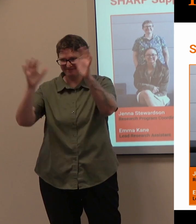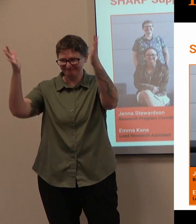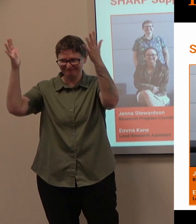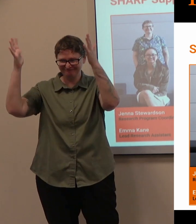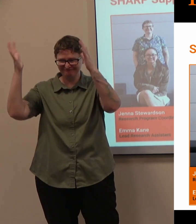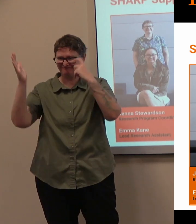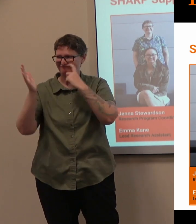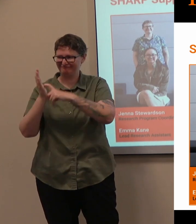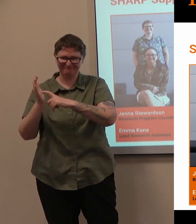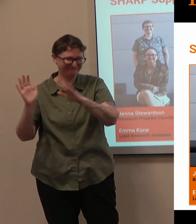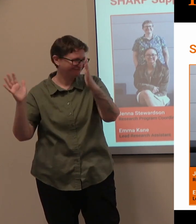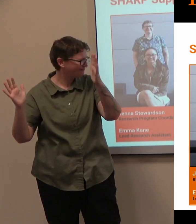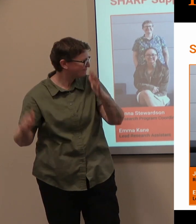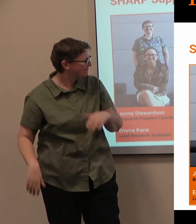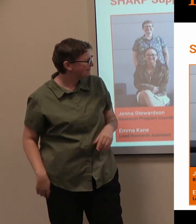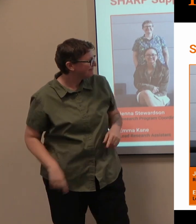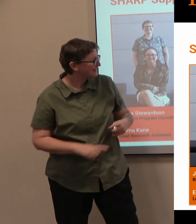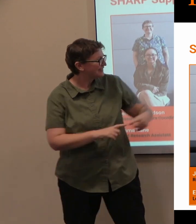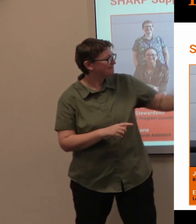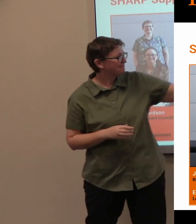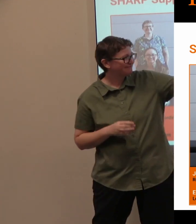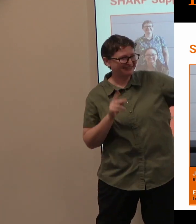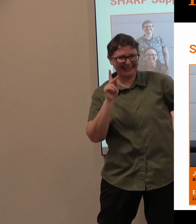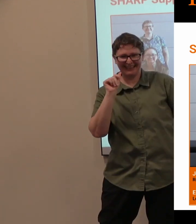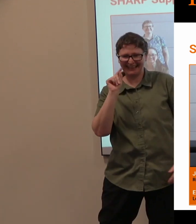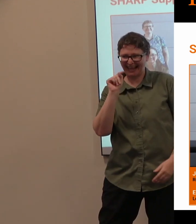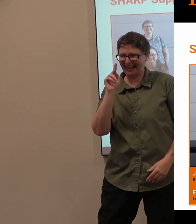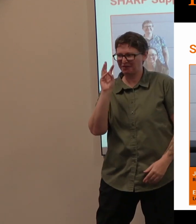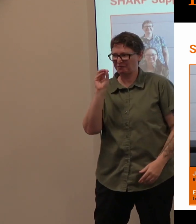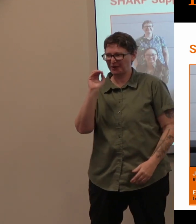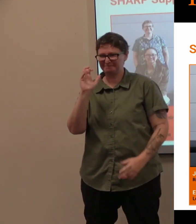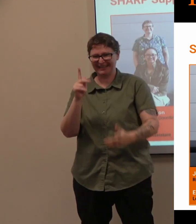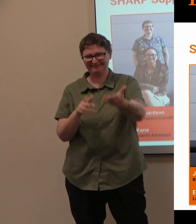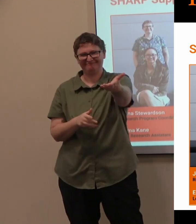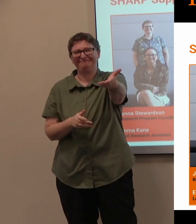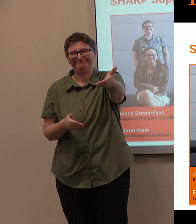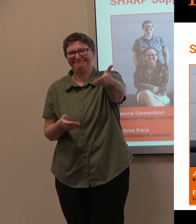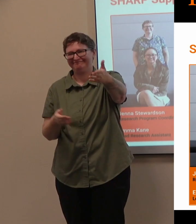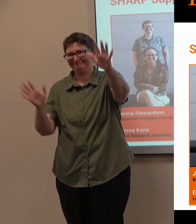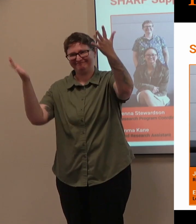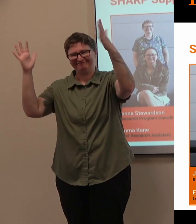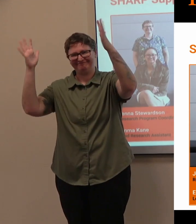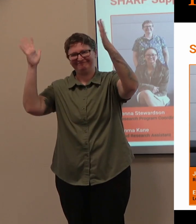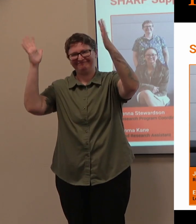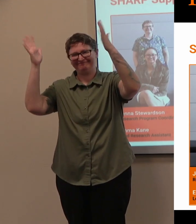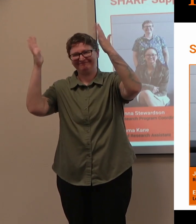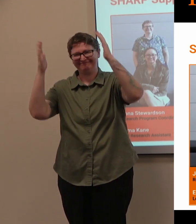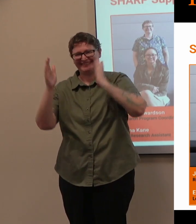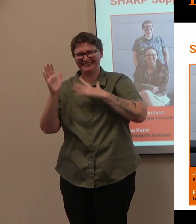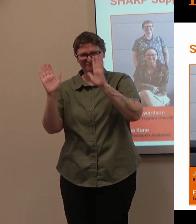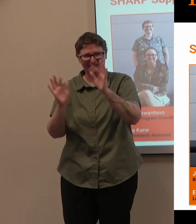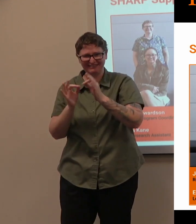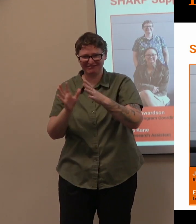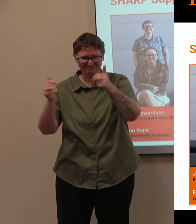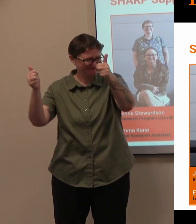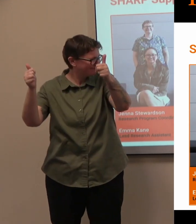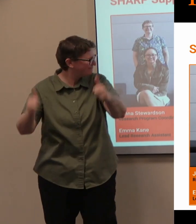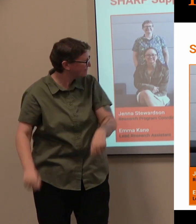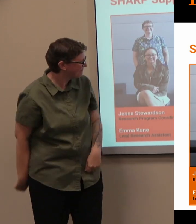They're doing a great job. We wanted to recognize them. And then we have Kat Womack. Applause. She's a great interpreter.